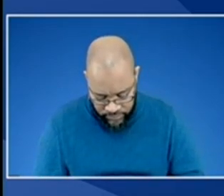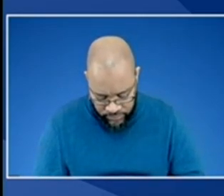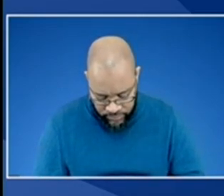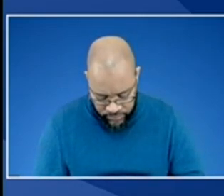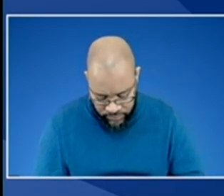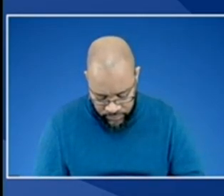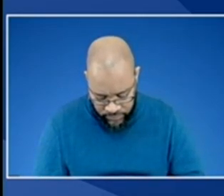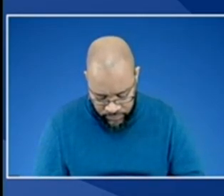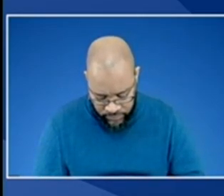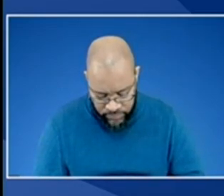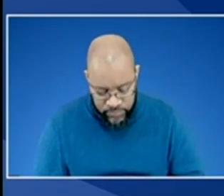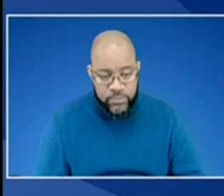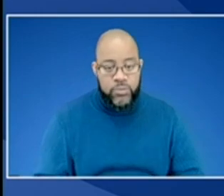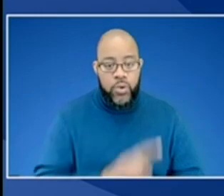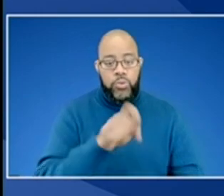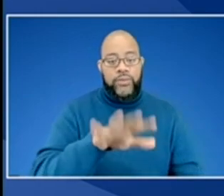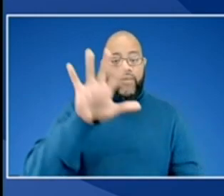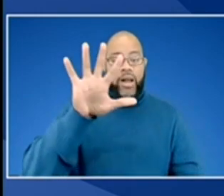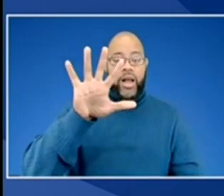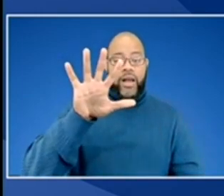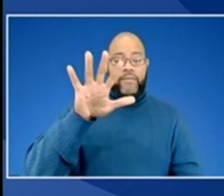Question five. My apologies.